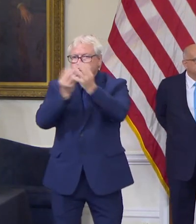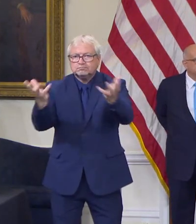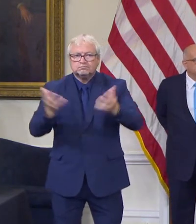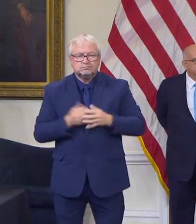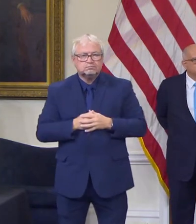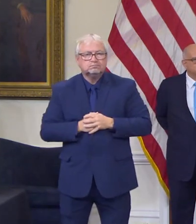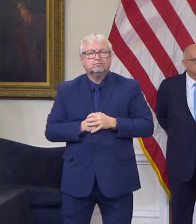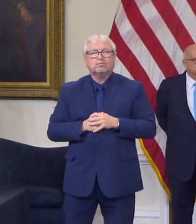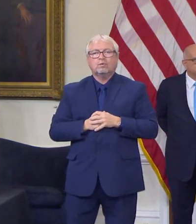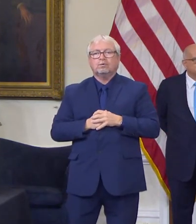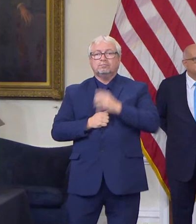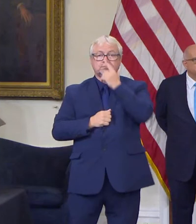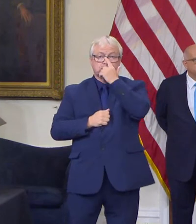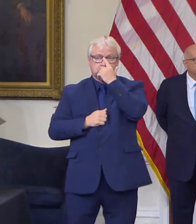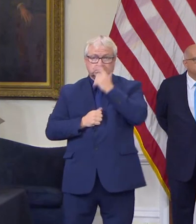There are four categories of people who are